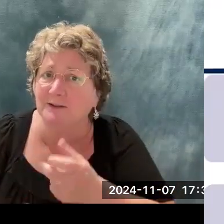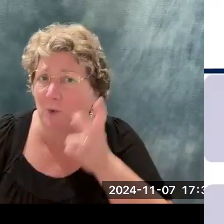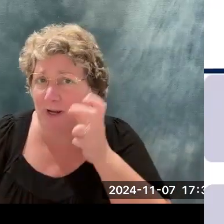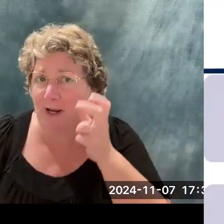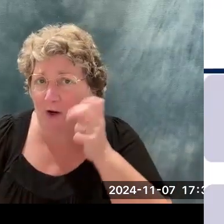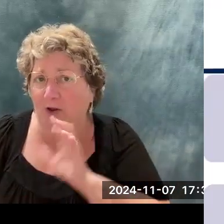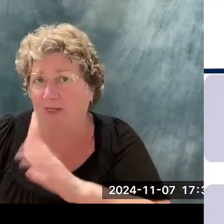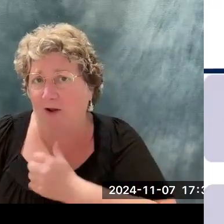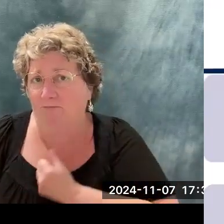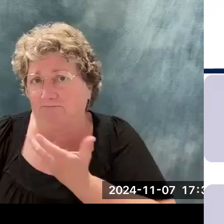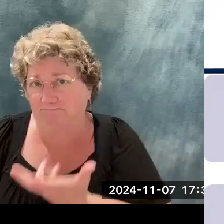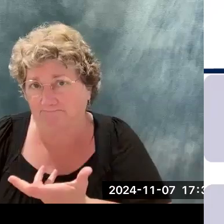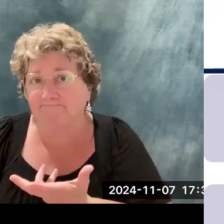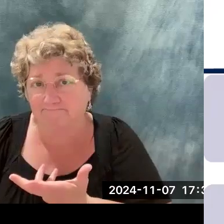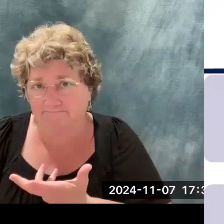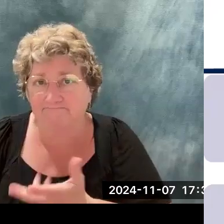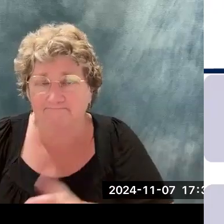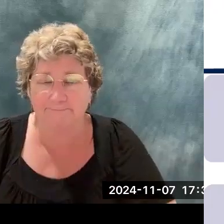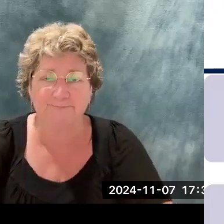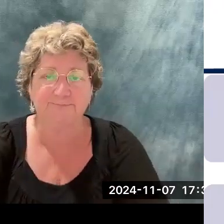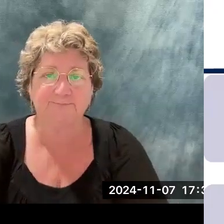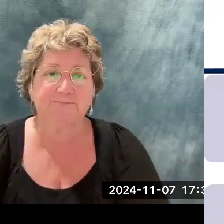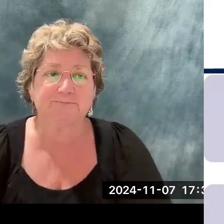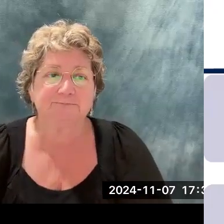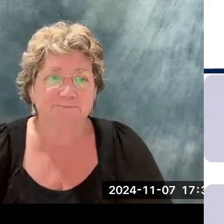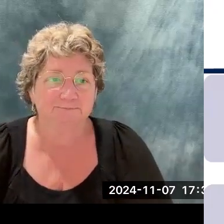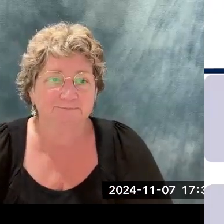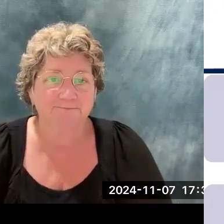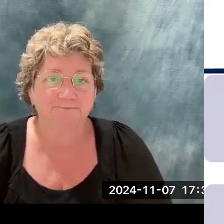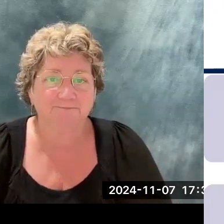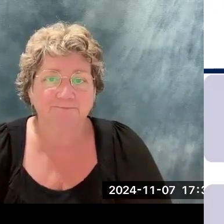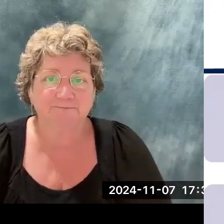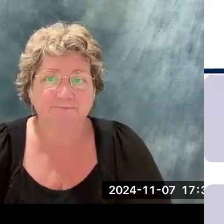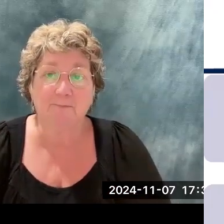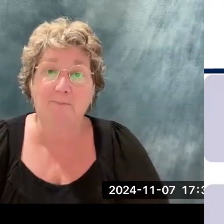So we've talked a little bit about some of the resources and I want to also just mention